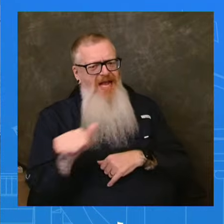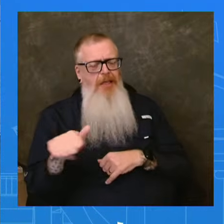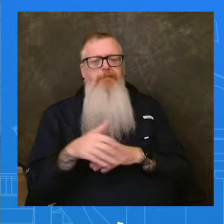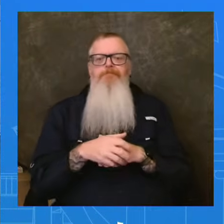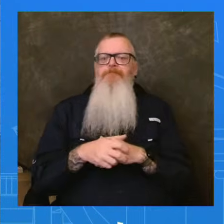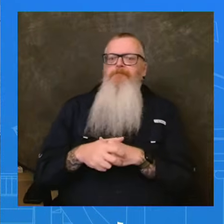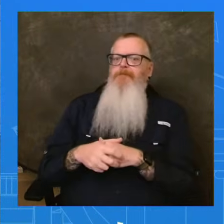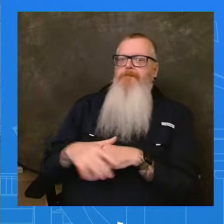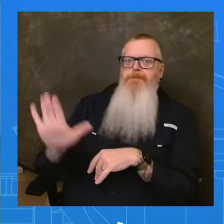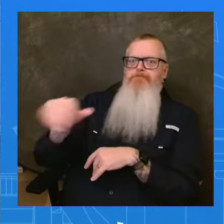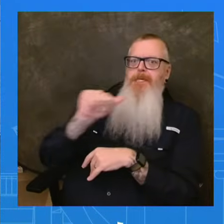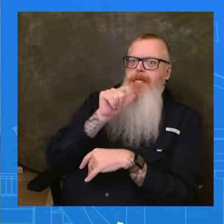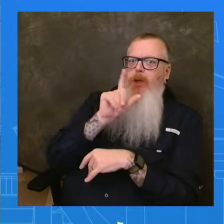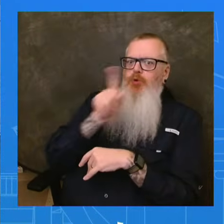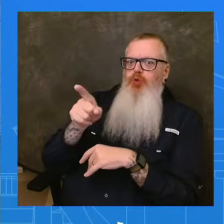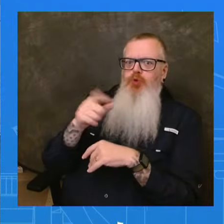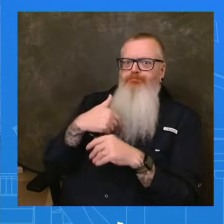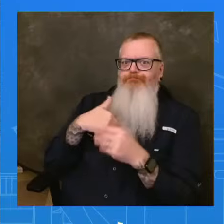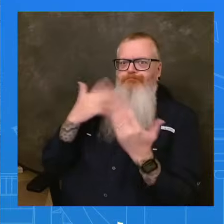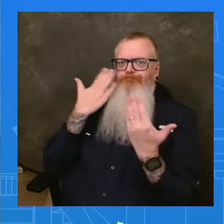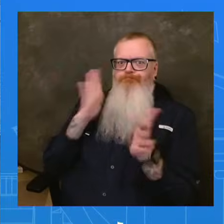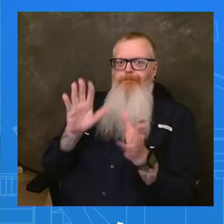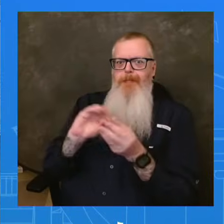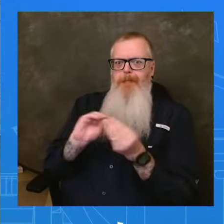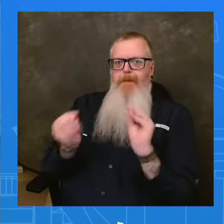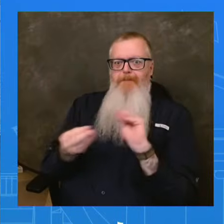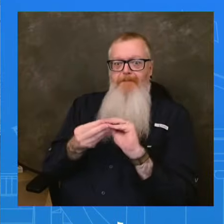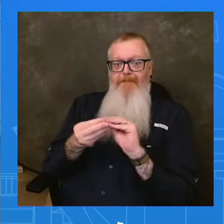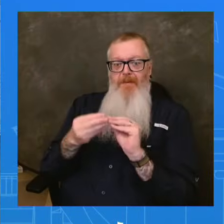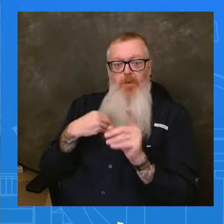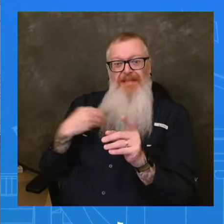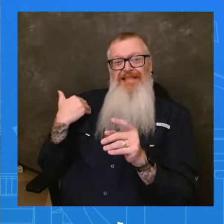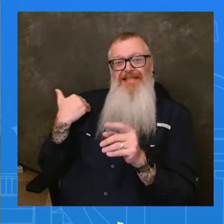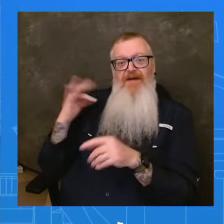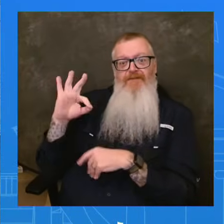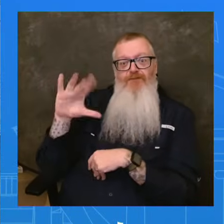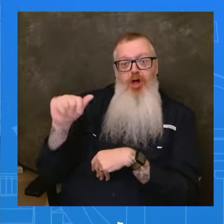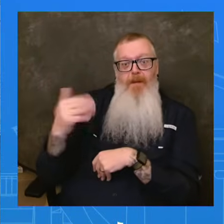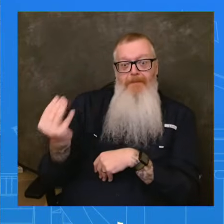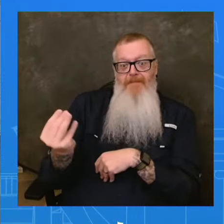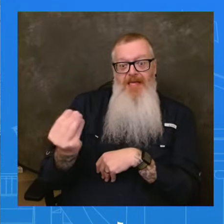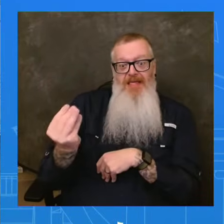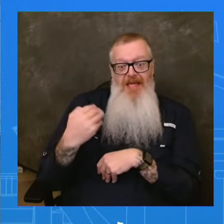I met with the mayor of Tampa and the mayor of St. Petersburg, and I saw people leaving the area.